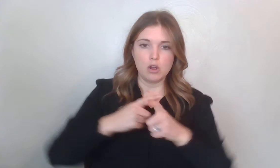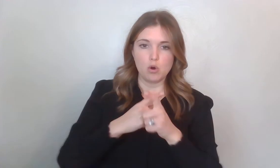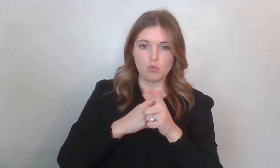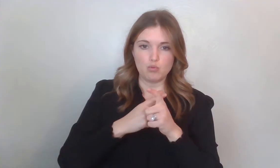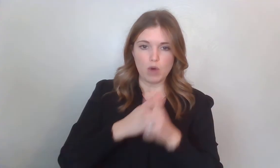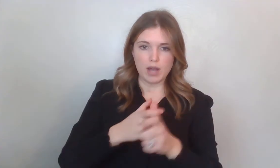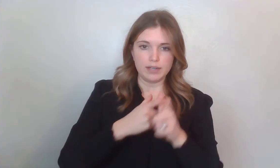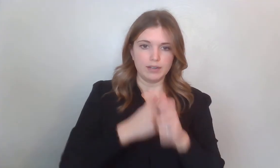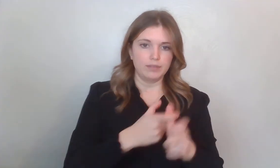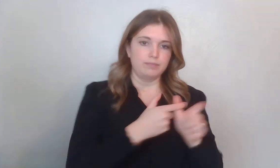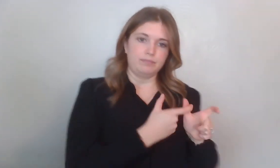RUN